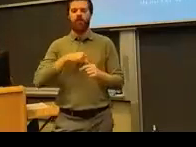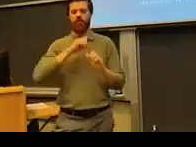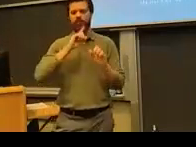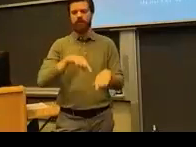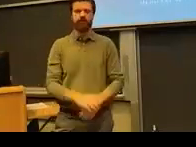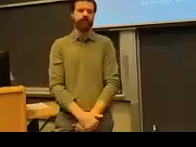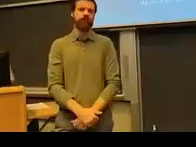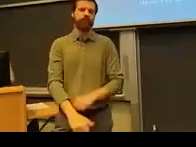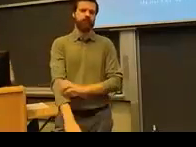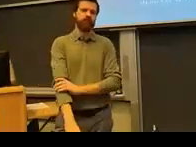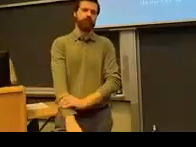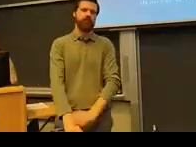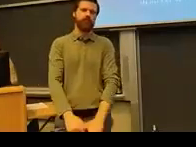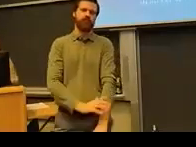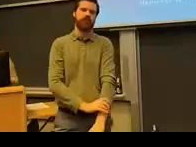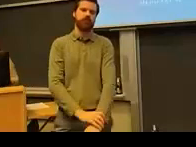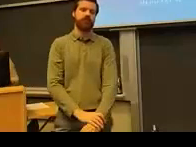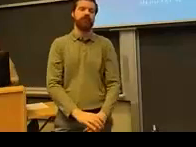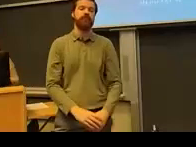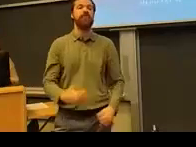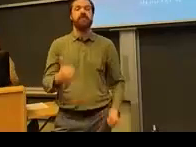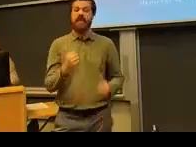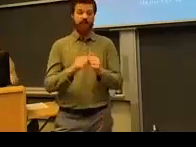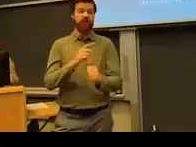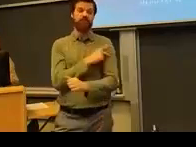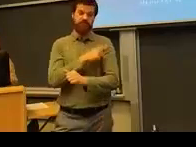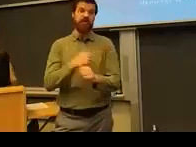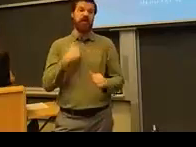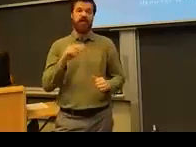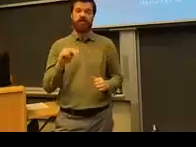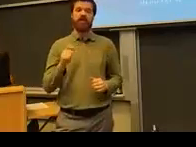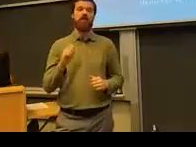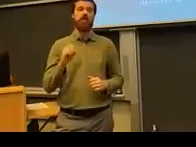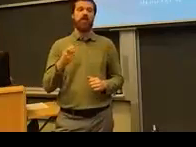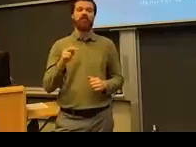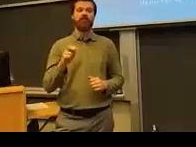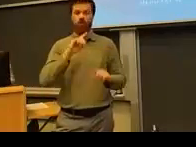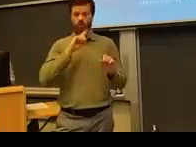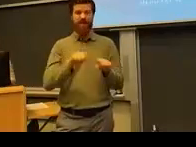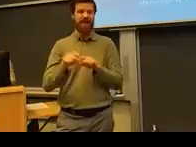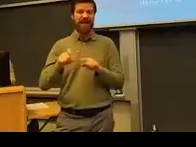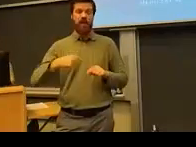for nearly every patient we have an Boone order as needed um so that way we can use it for patients